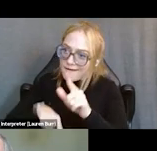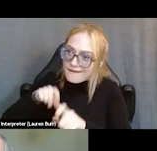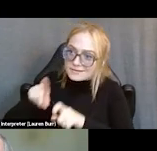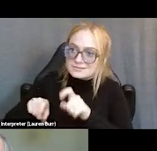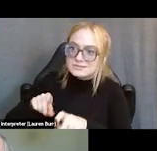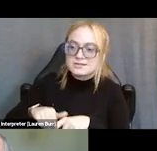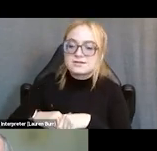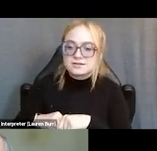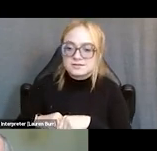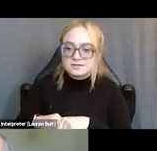take the steps